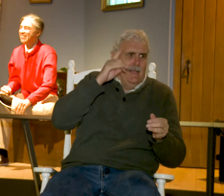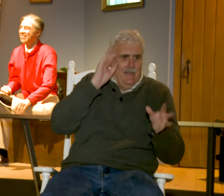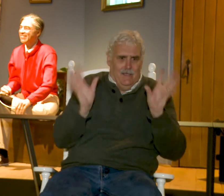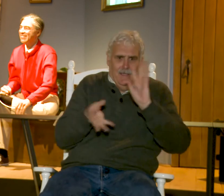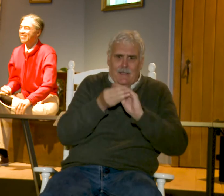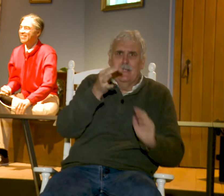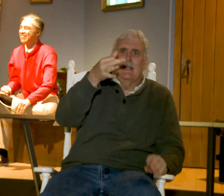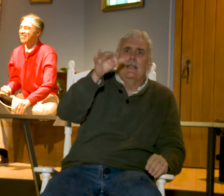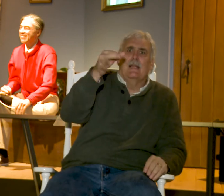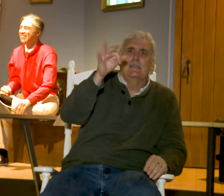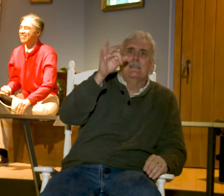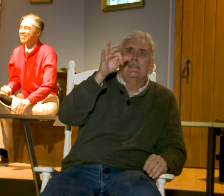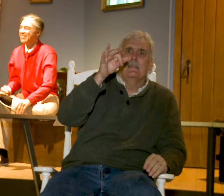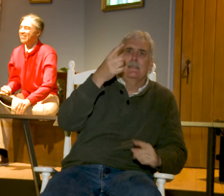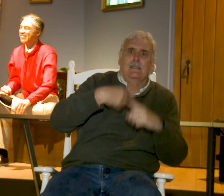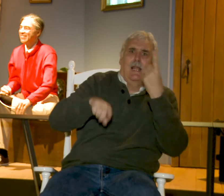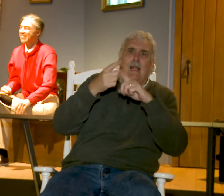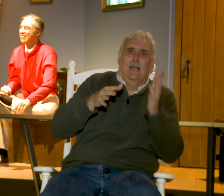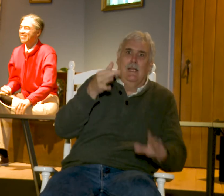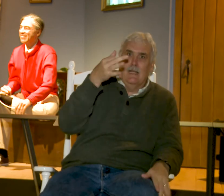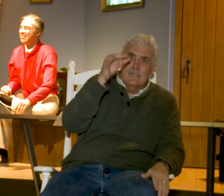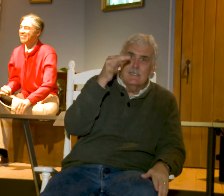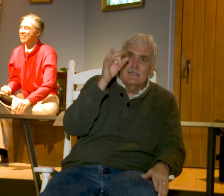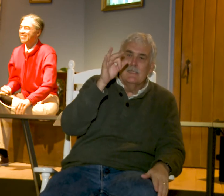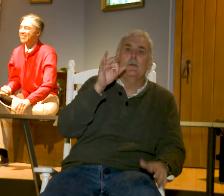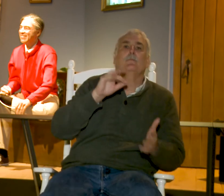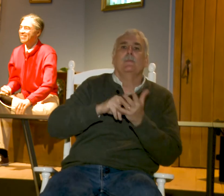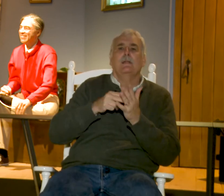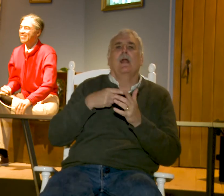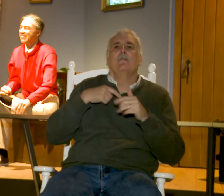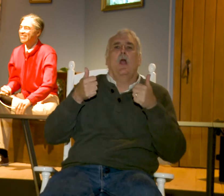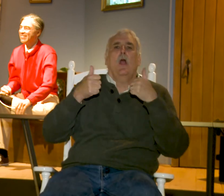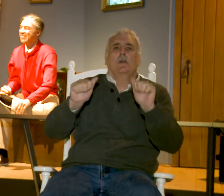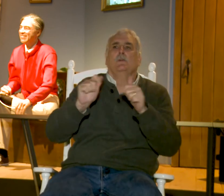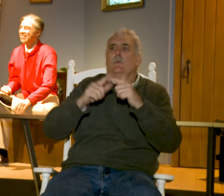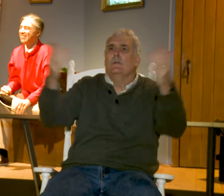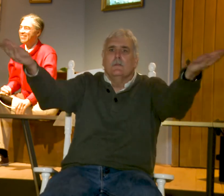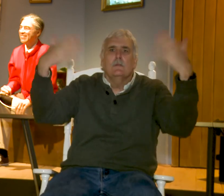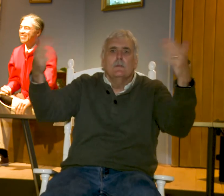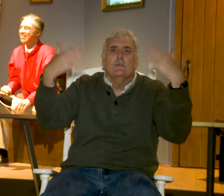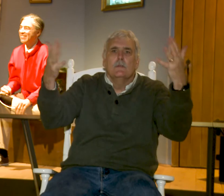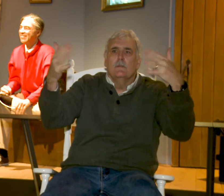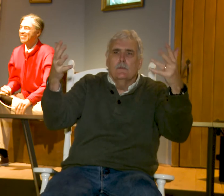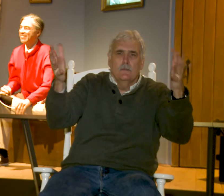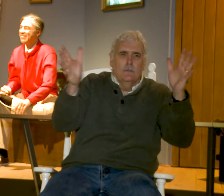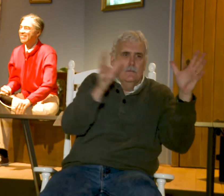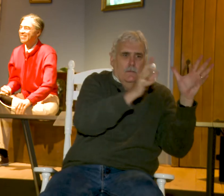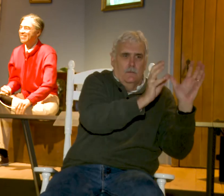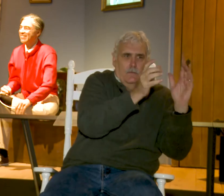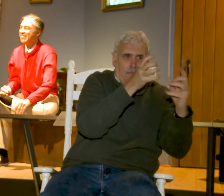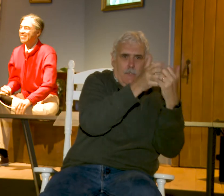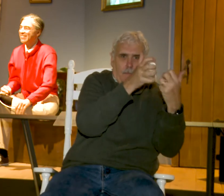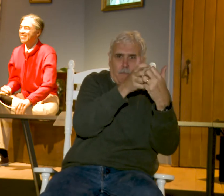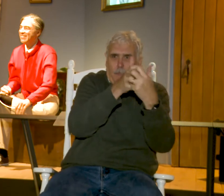I think there's a total of 19 signers. Nineteen! Which means we will have to call for auditions to match